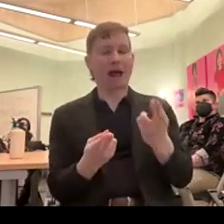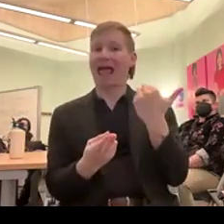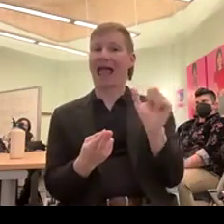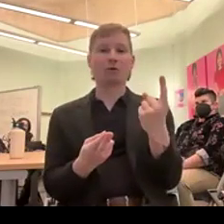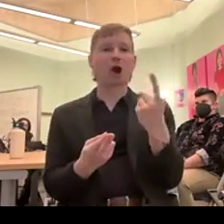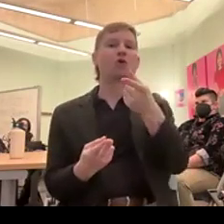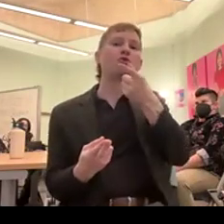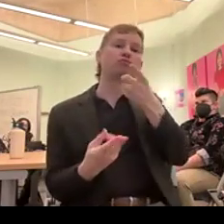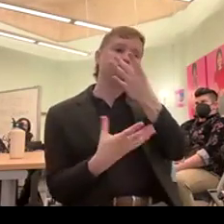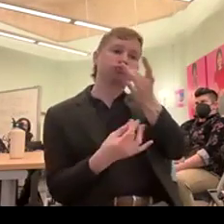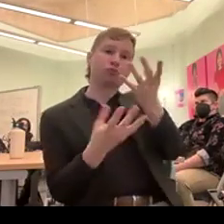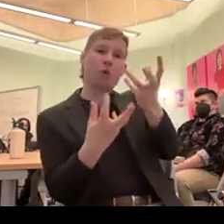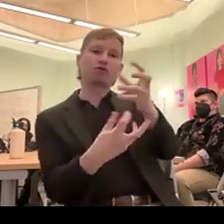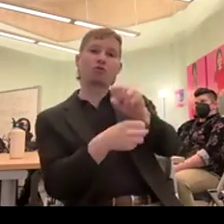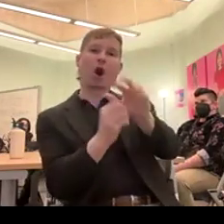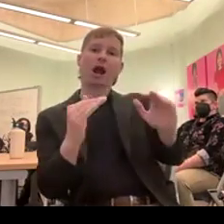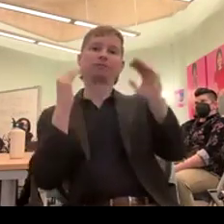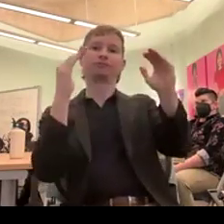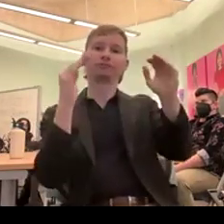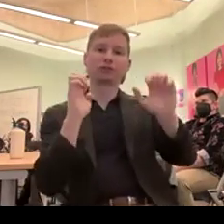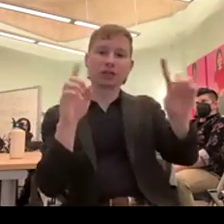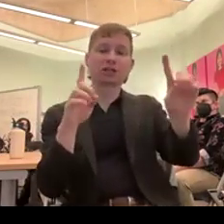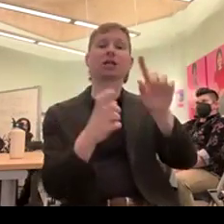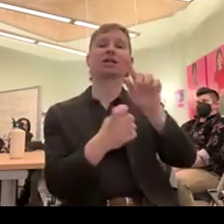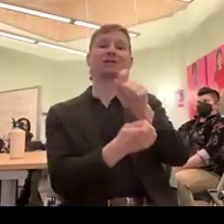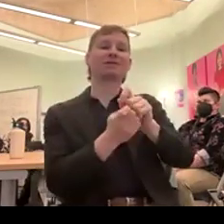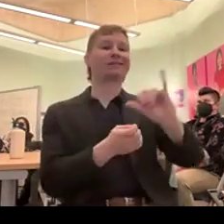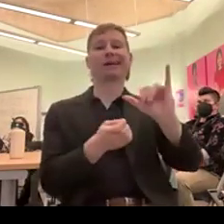one, I want to highlight for anyone who's interested in working in higher education,